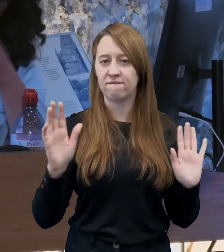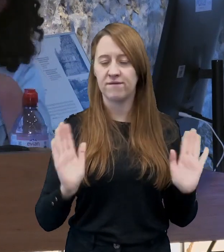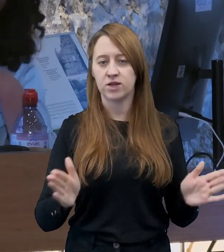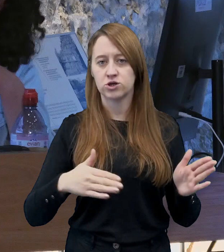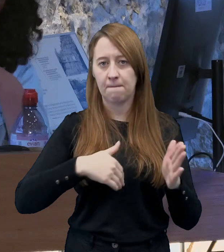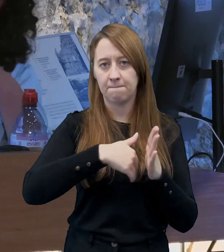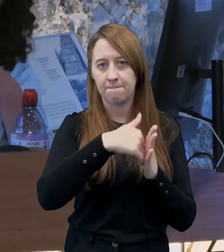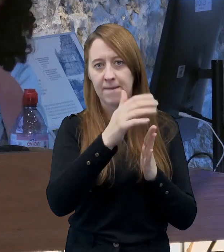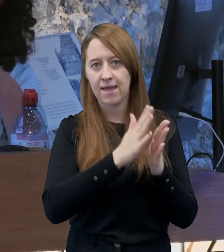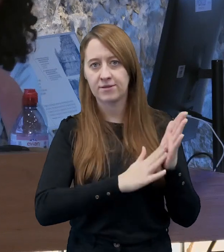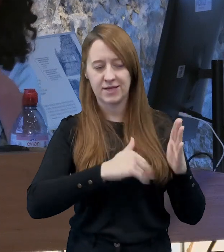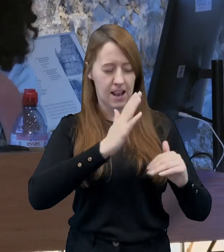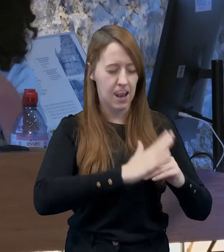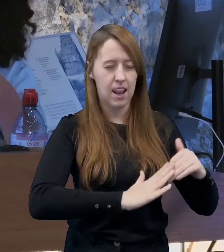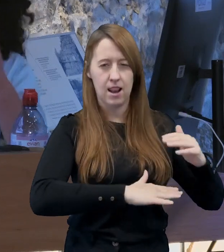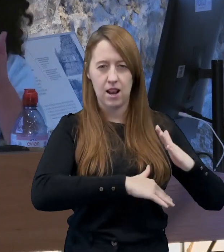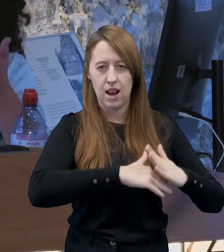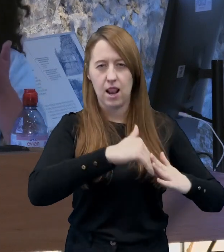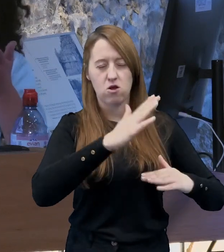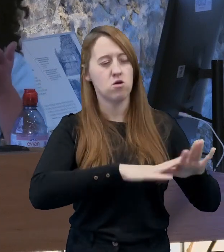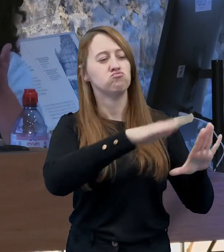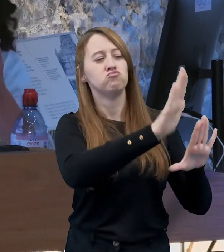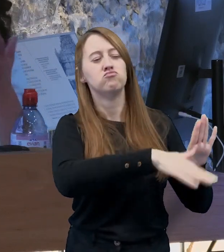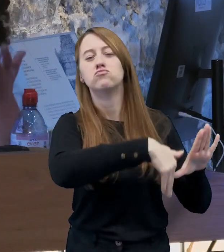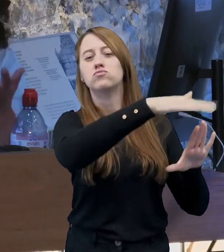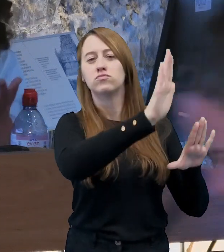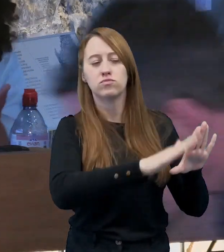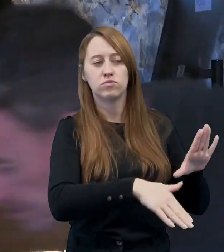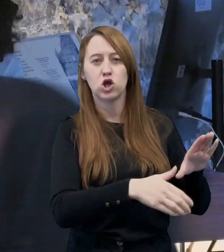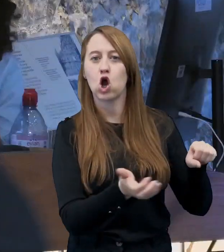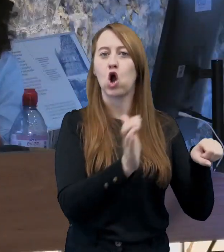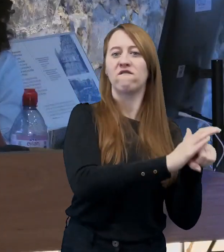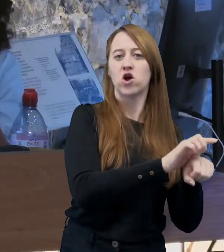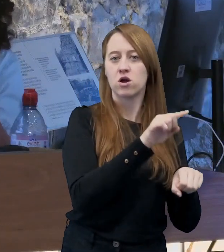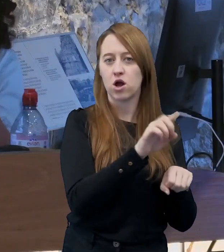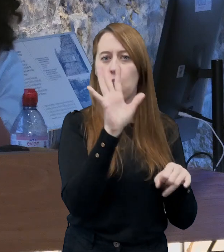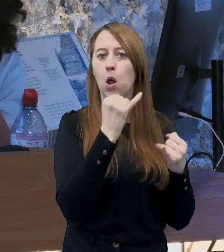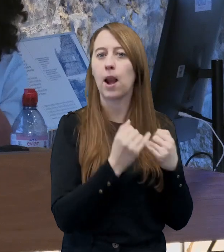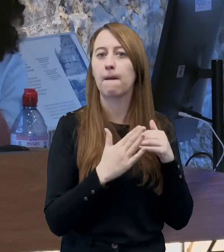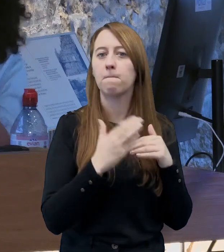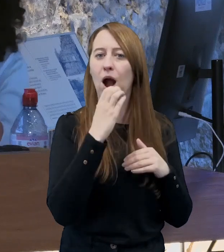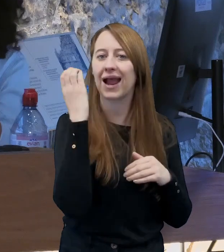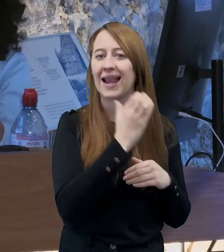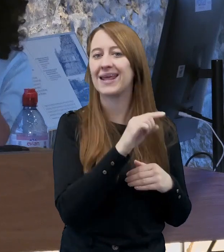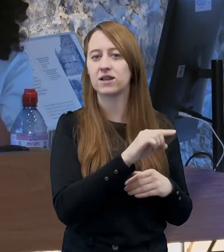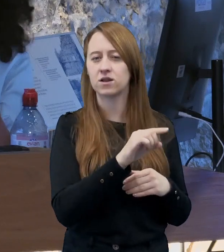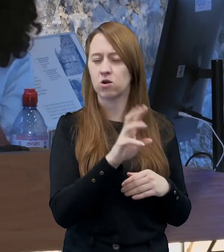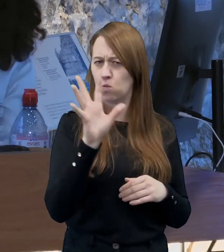of paints were applied over the top of them cover them up to make them appear cleaner because a bit of household paint will just do the job.